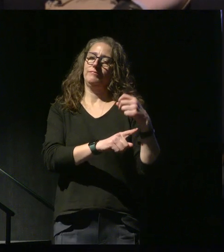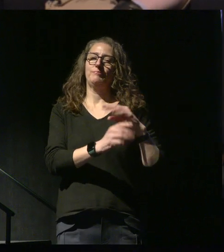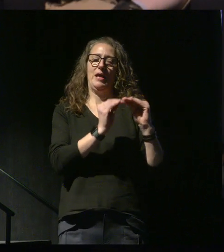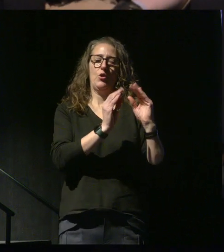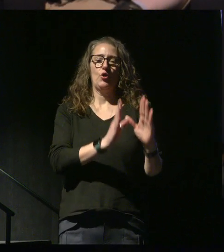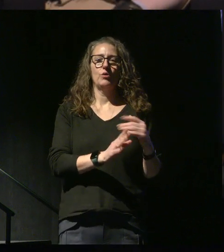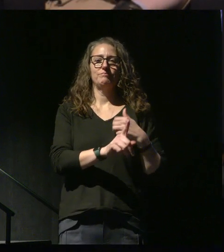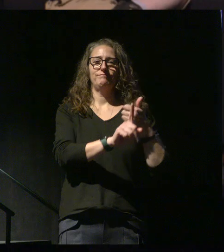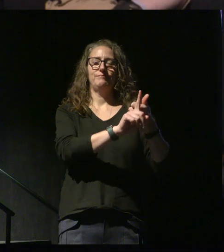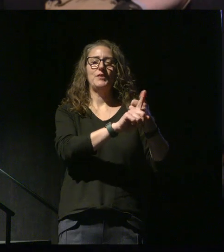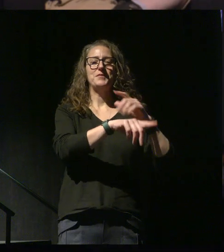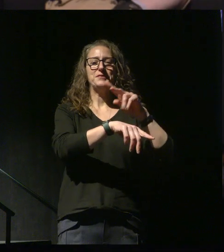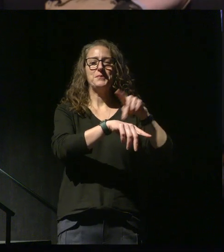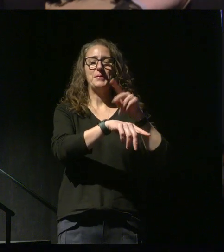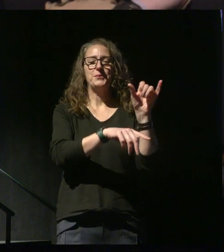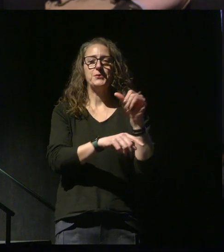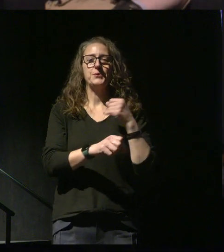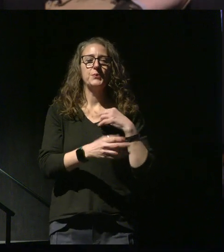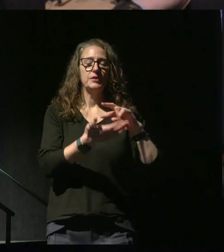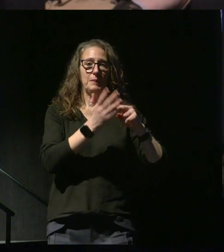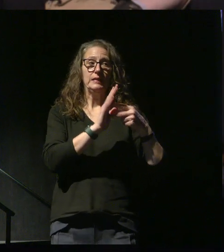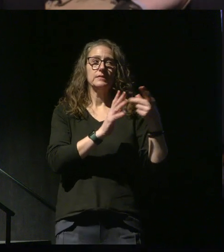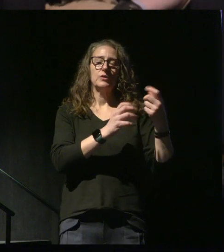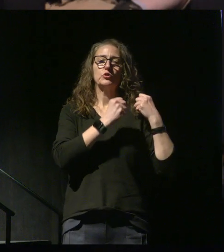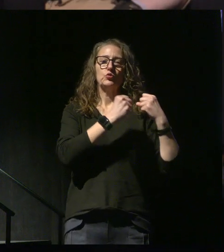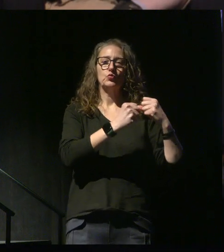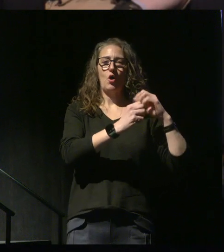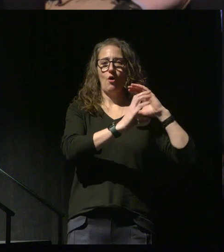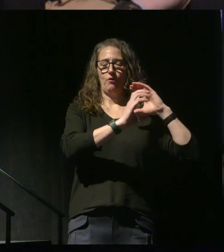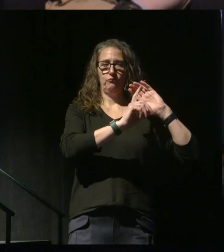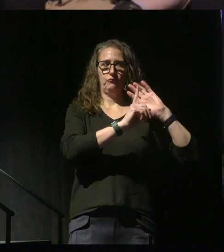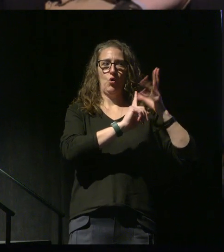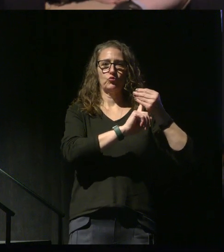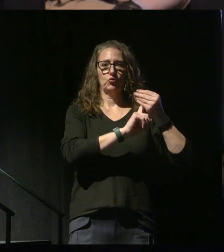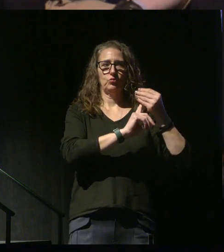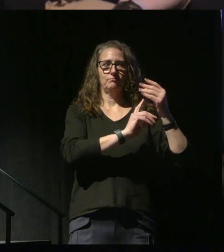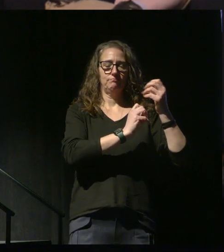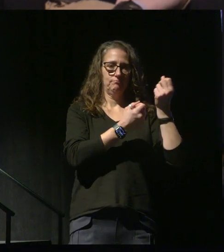that we had, you know like a really strong cultural understanding and basis for each other.